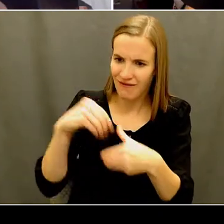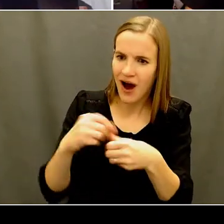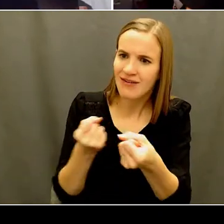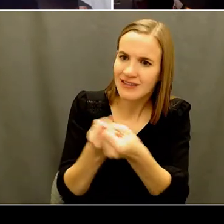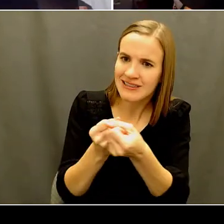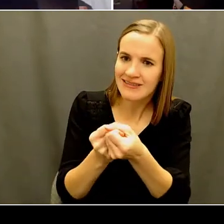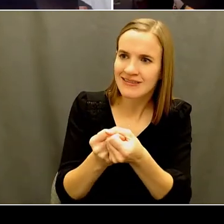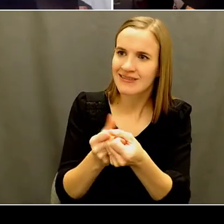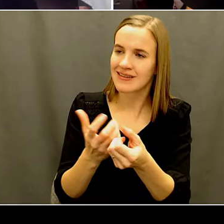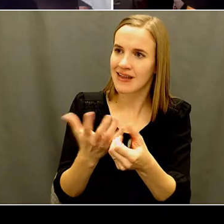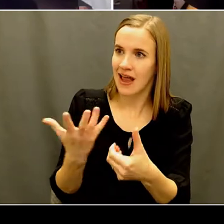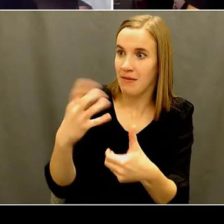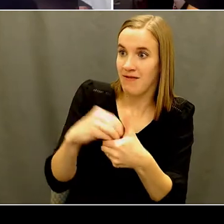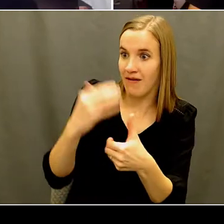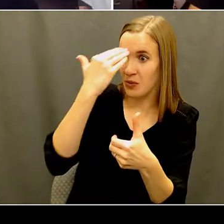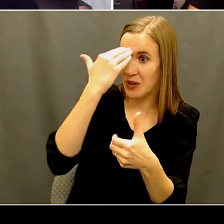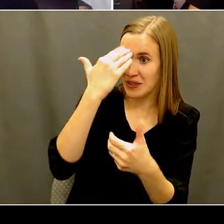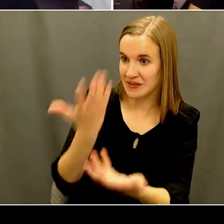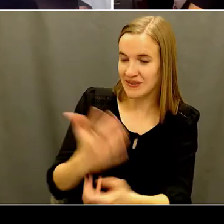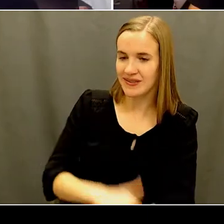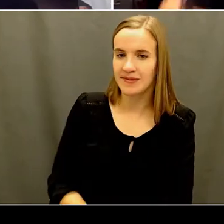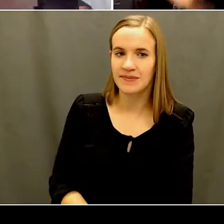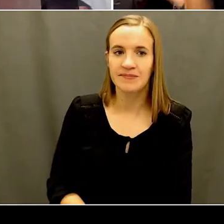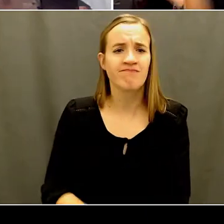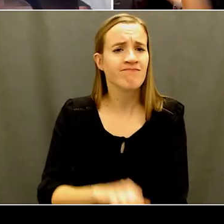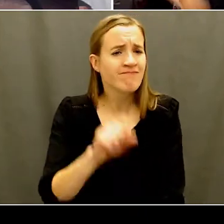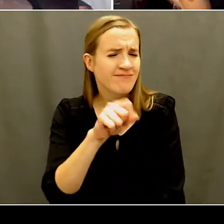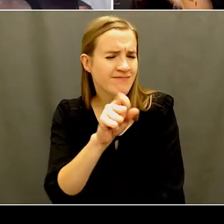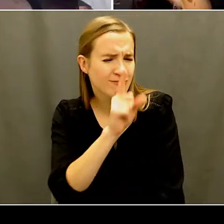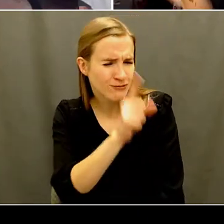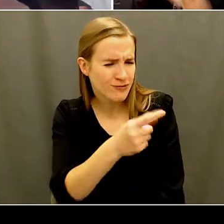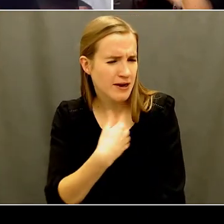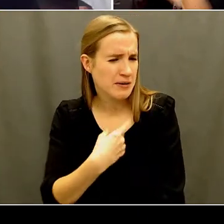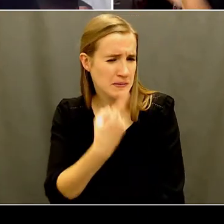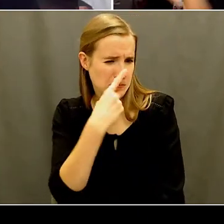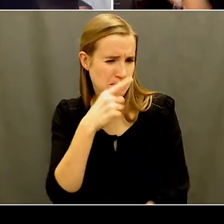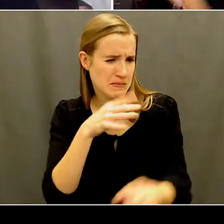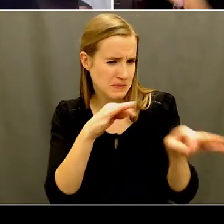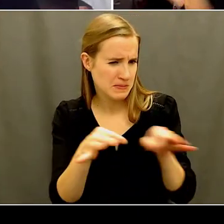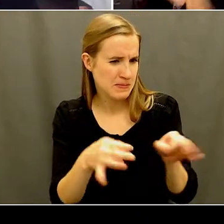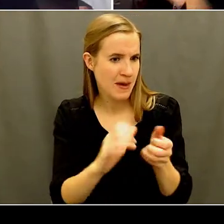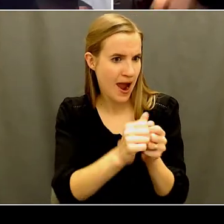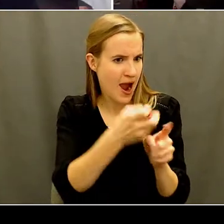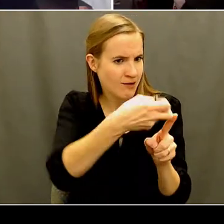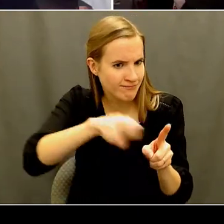contributed to me being able to access these opportunities. I am white, I have